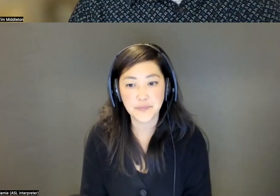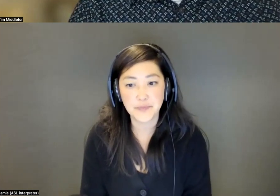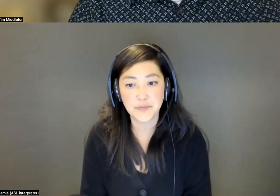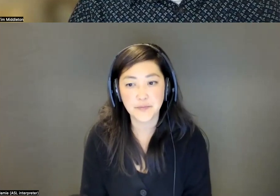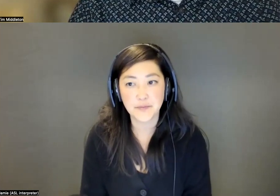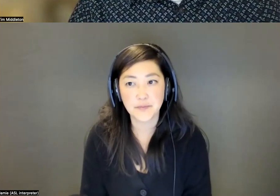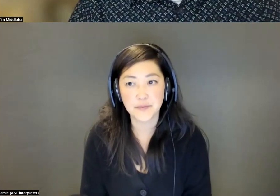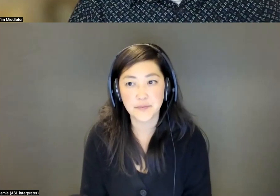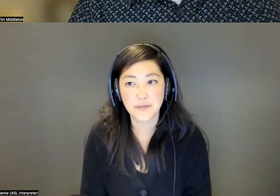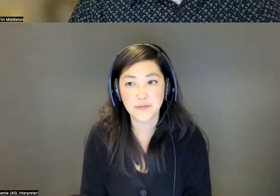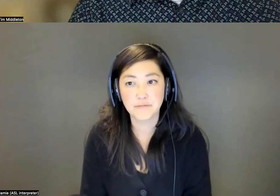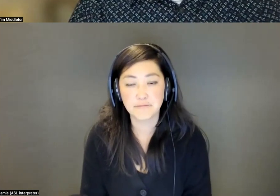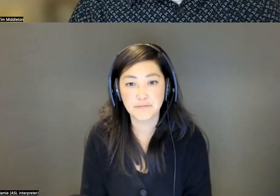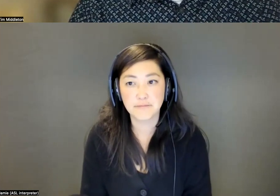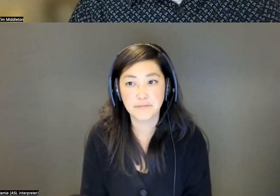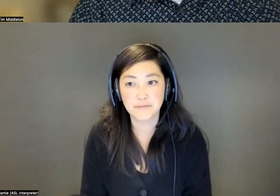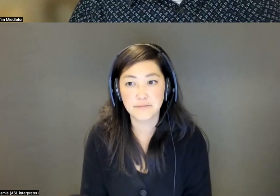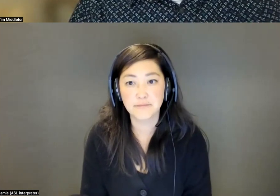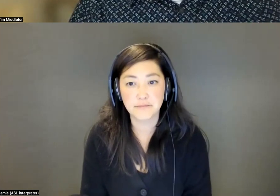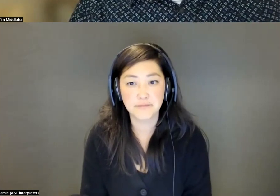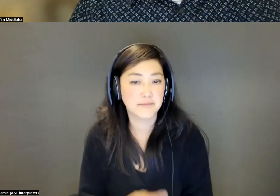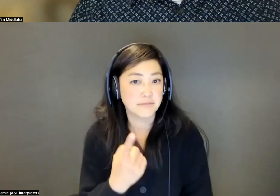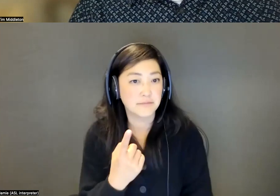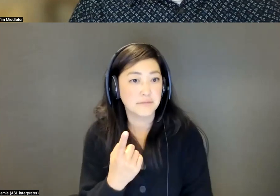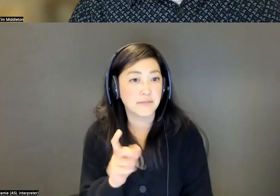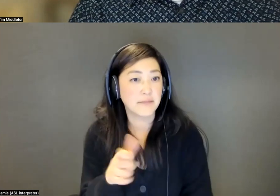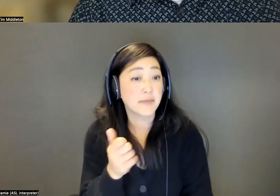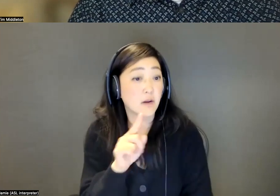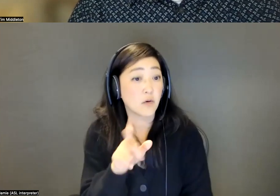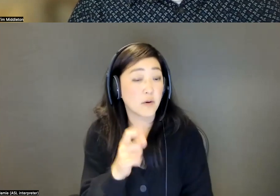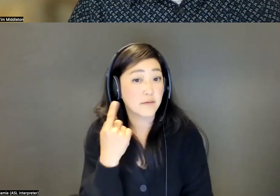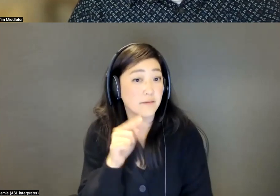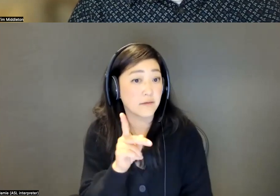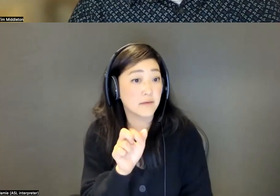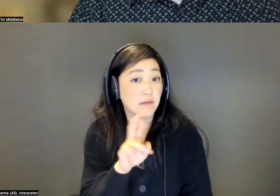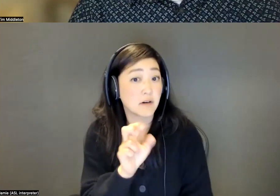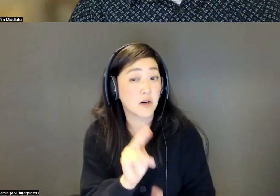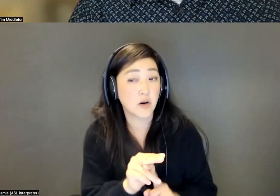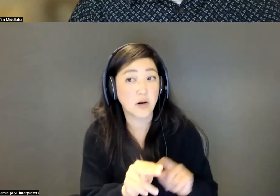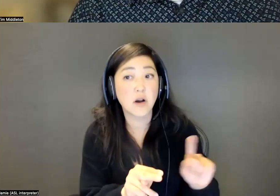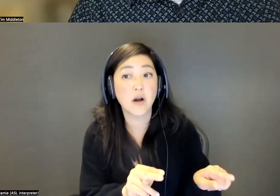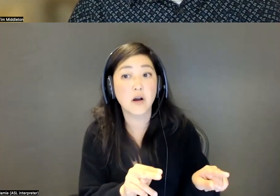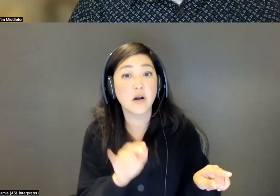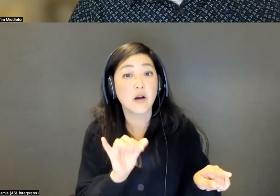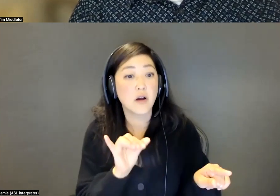Great. So, again, for Kieron. Oh, this is a question from you, Tom. So,